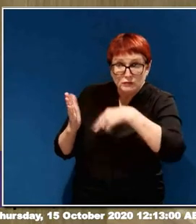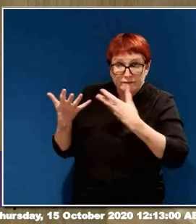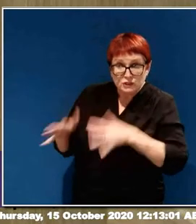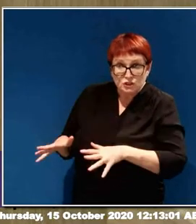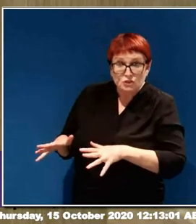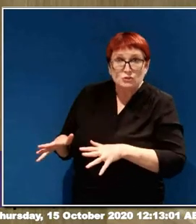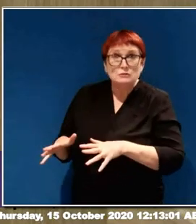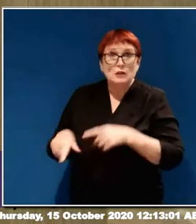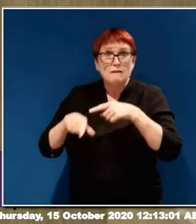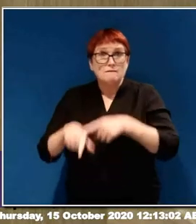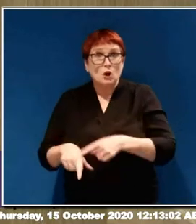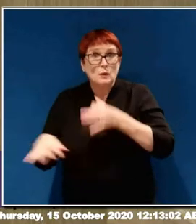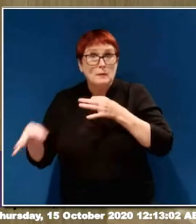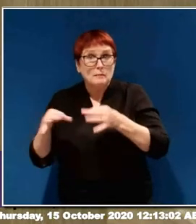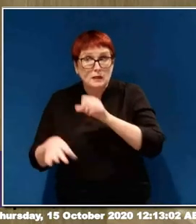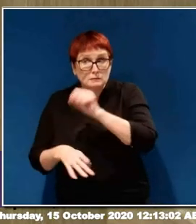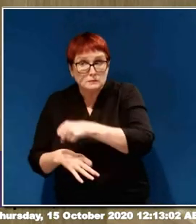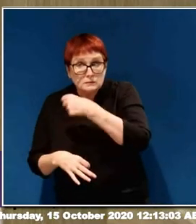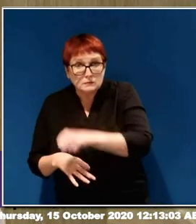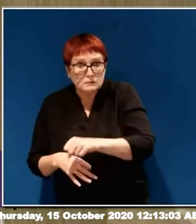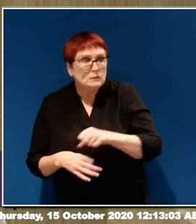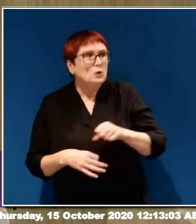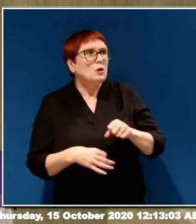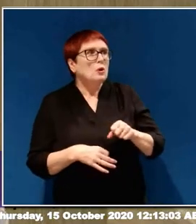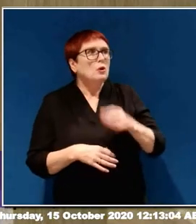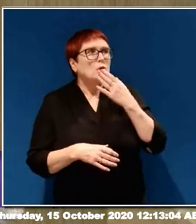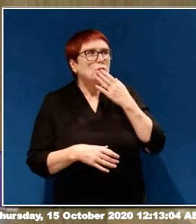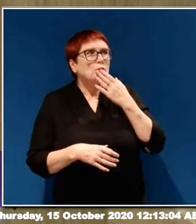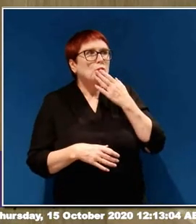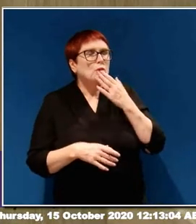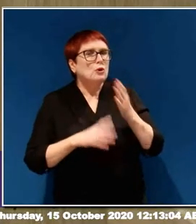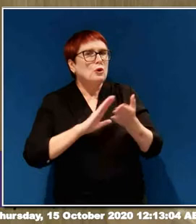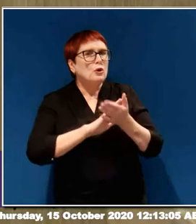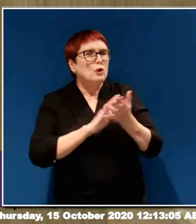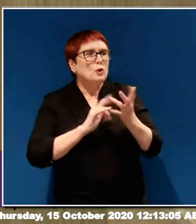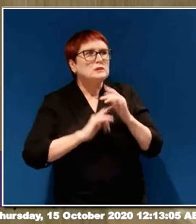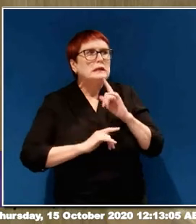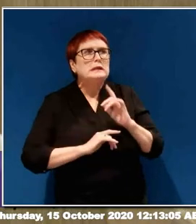"Oh, um." So I said, "OK, so from that I guess you don't know.